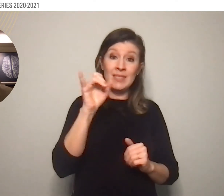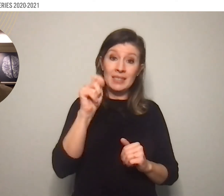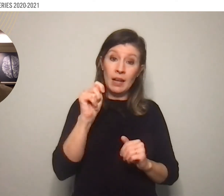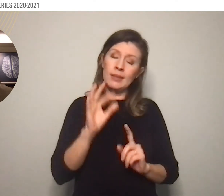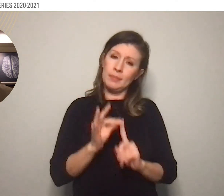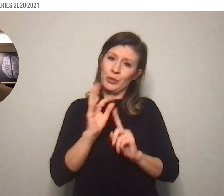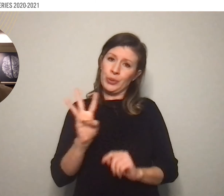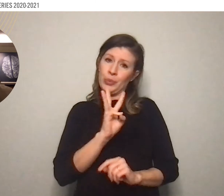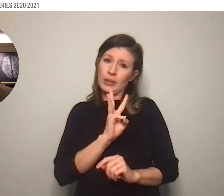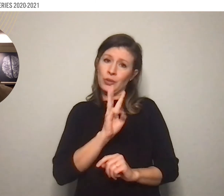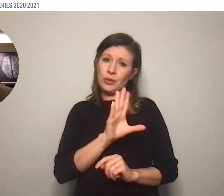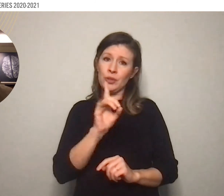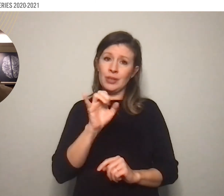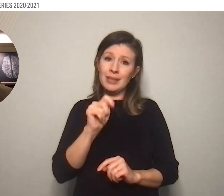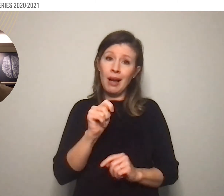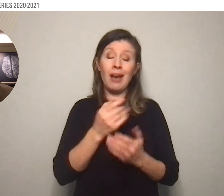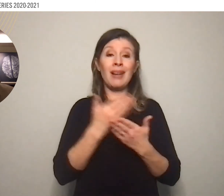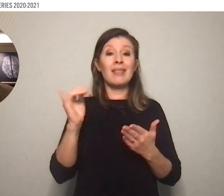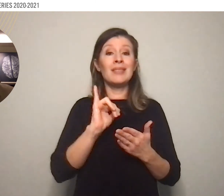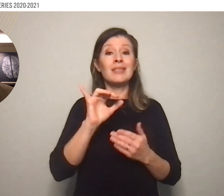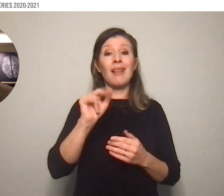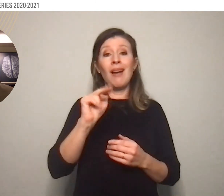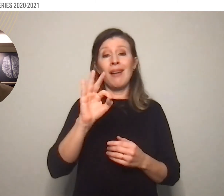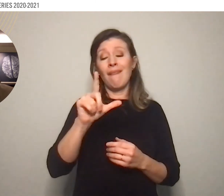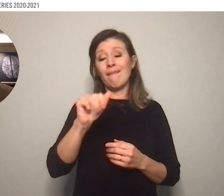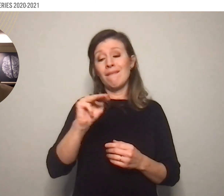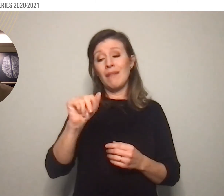particularly the western style diet, things like inflammation maternal stress,